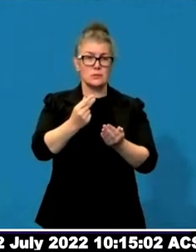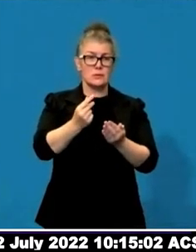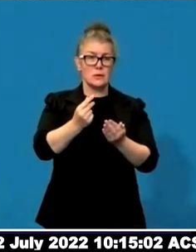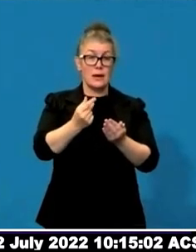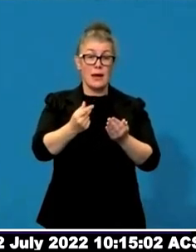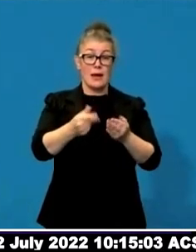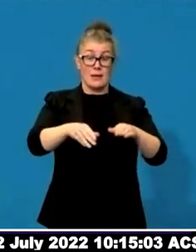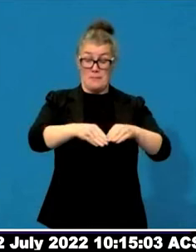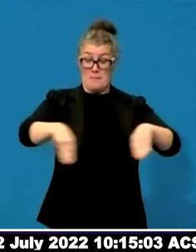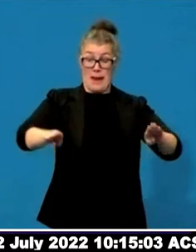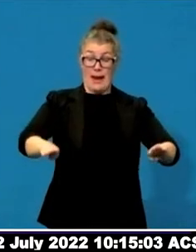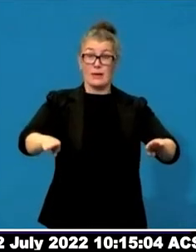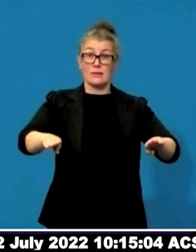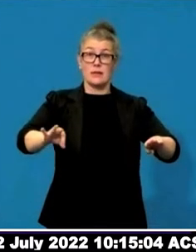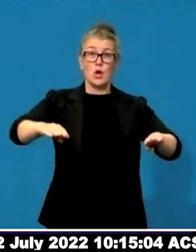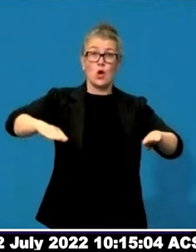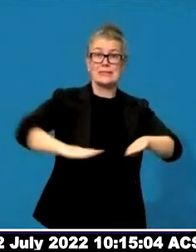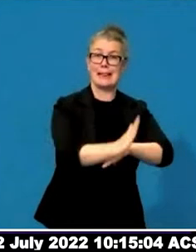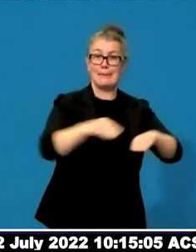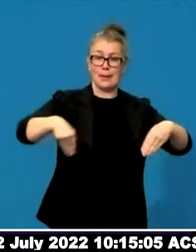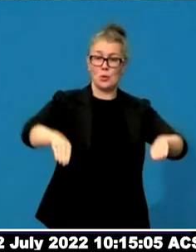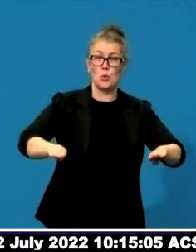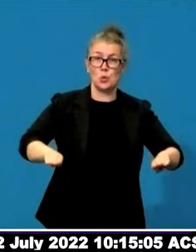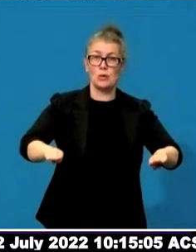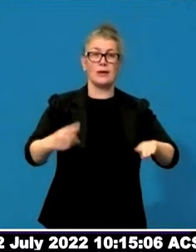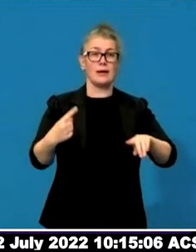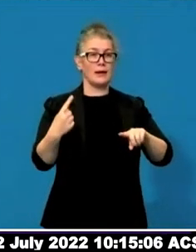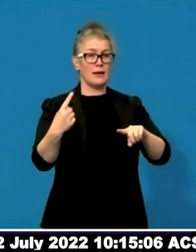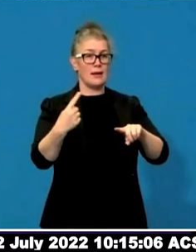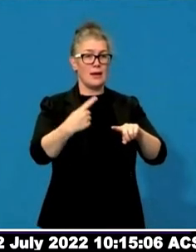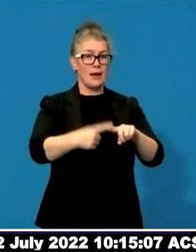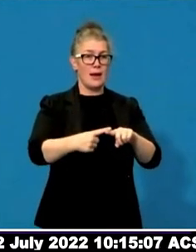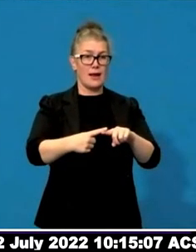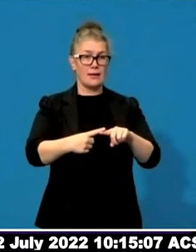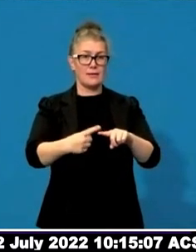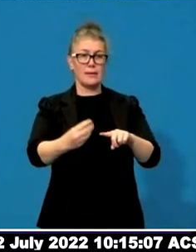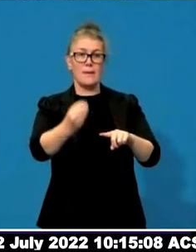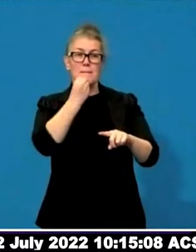and a meal preparation board. Does that sound right? Em is nodding.